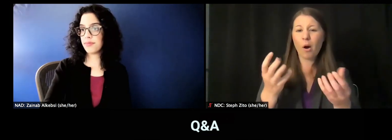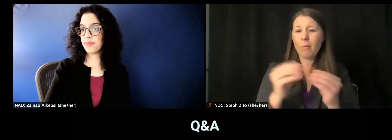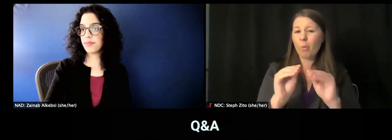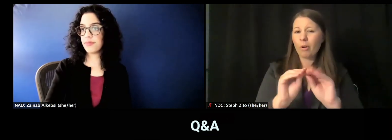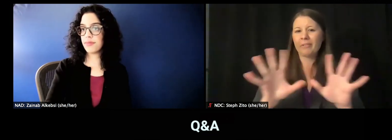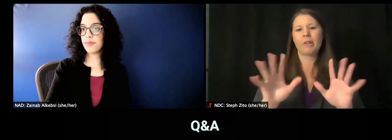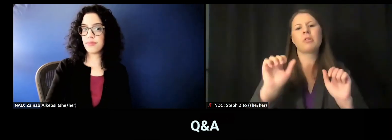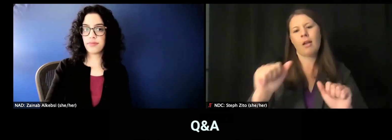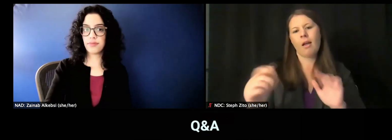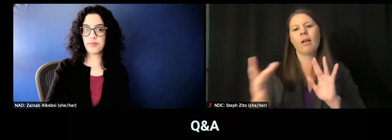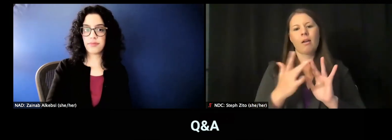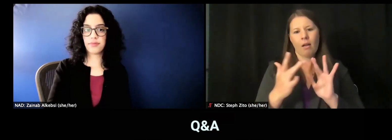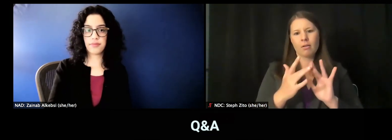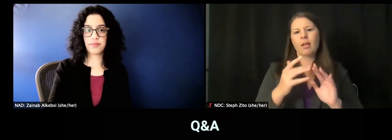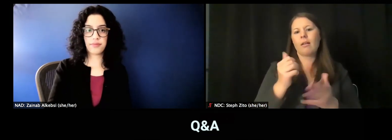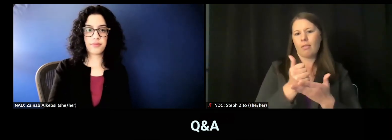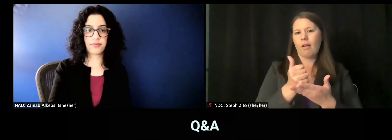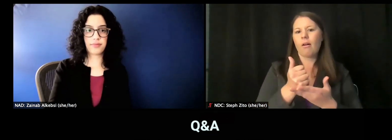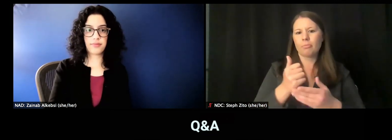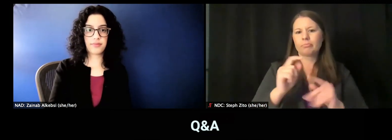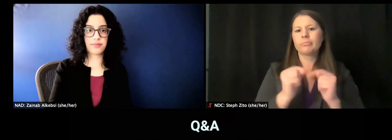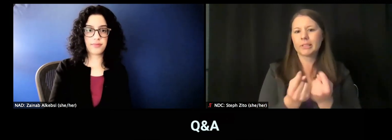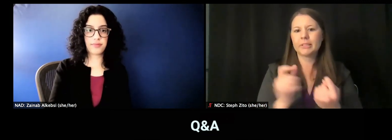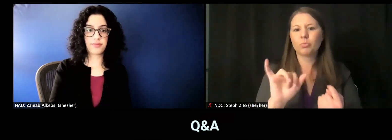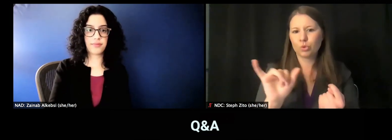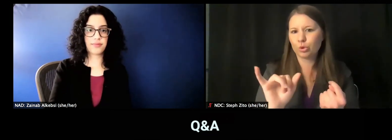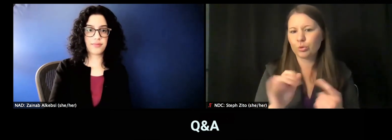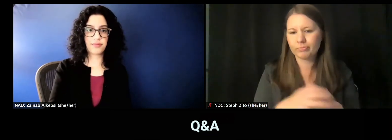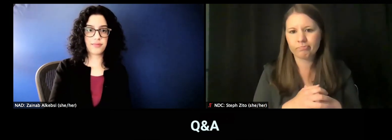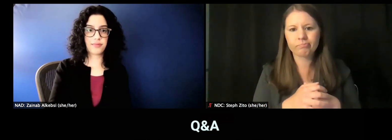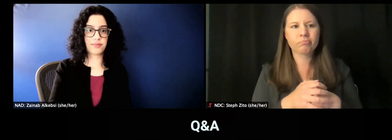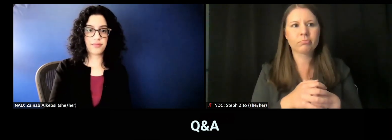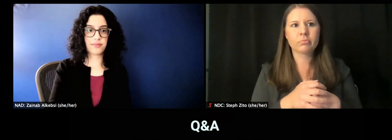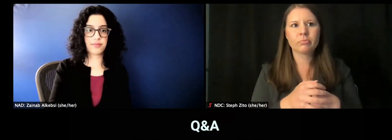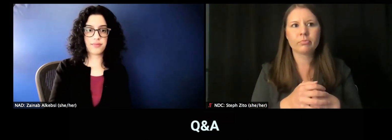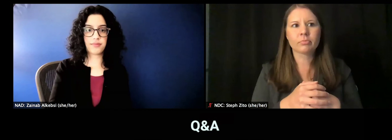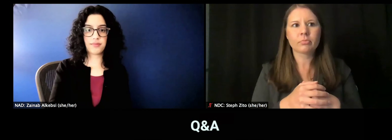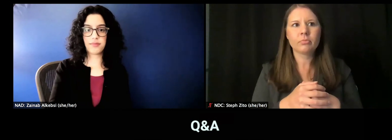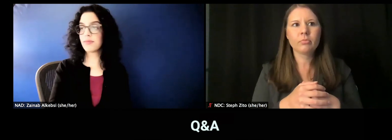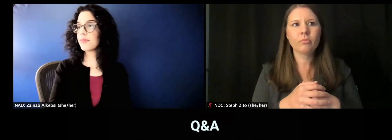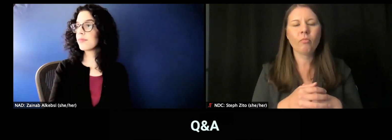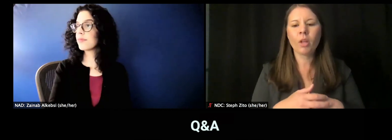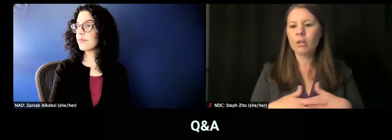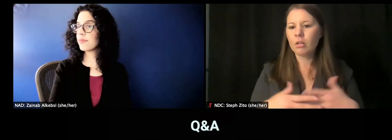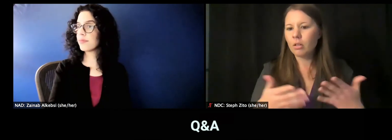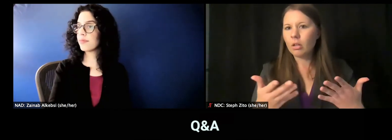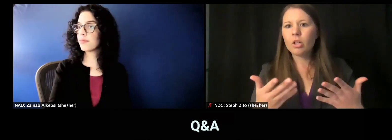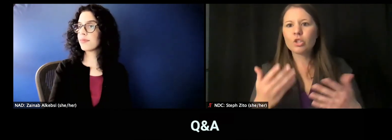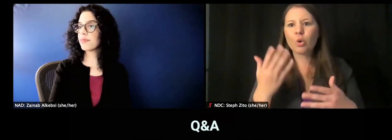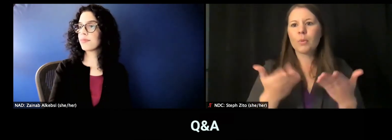If you would like further clarification, you can reach out to the help team as well.